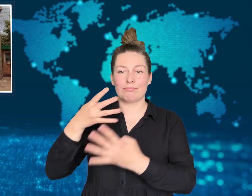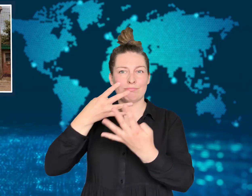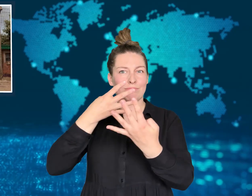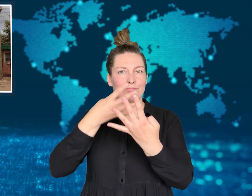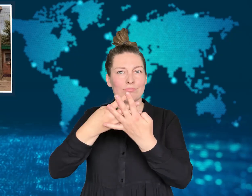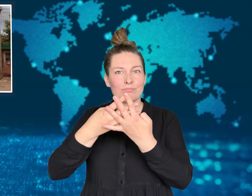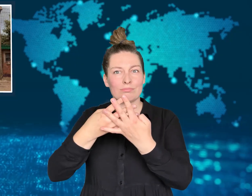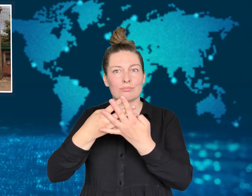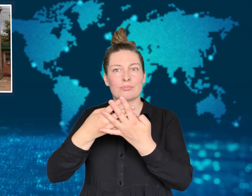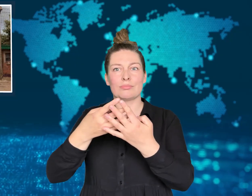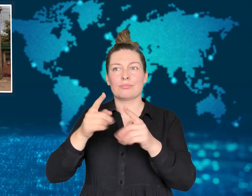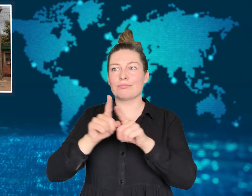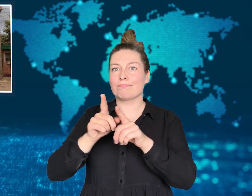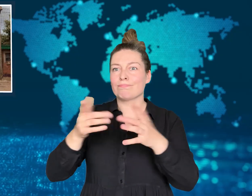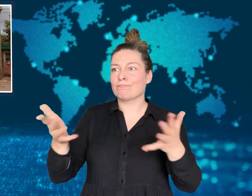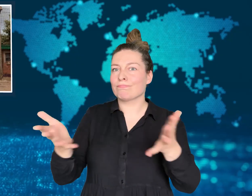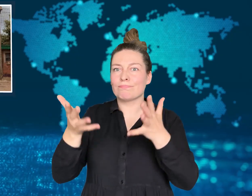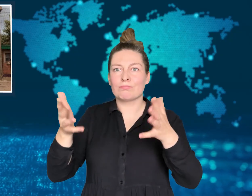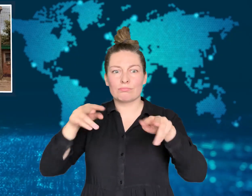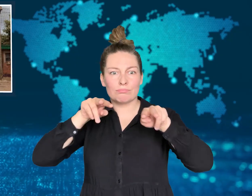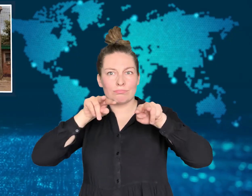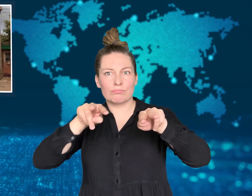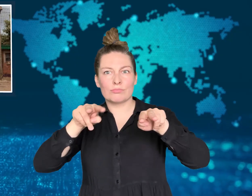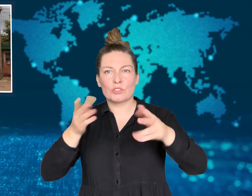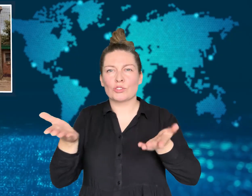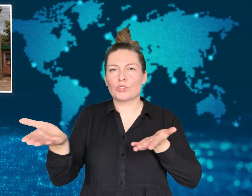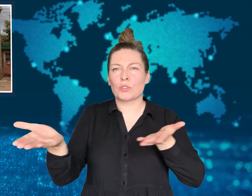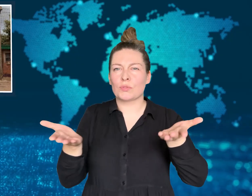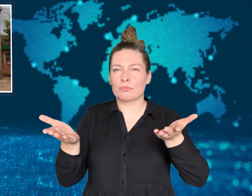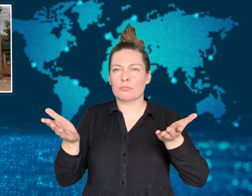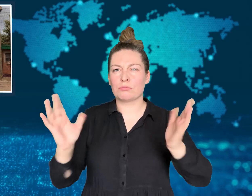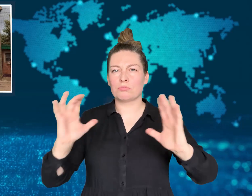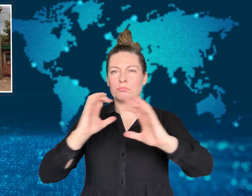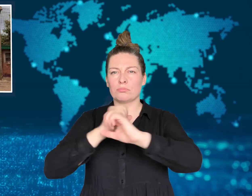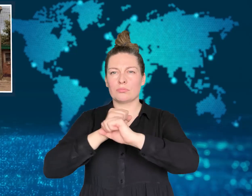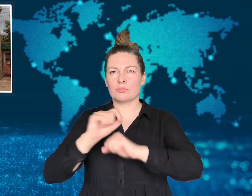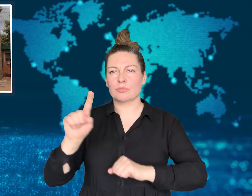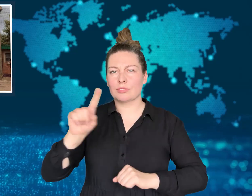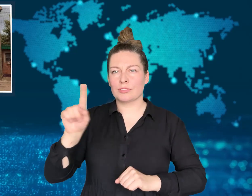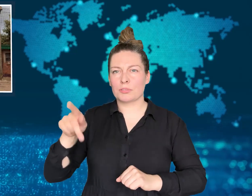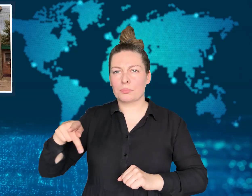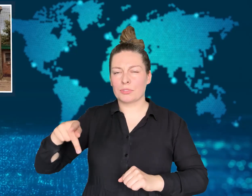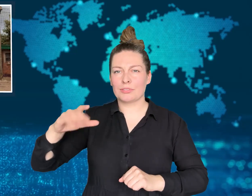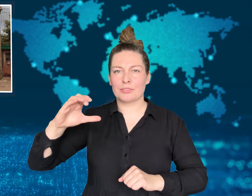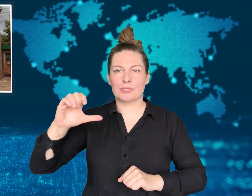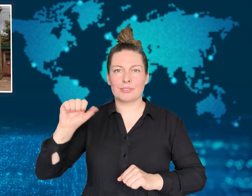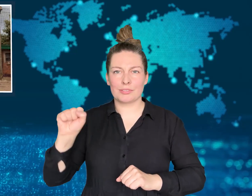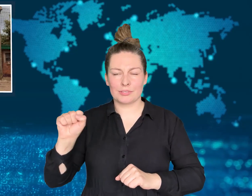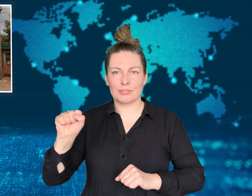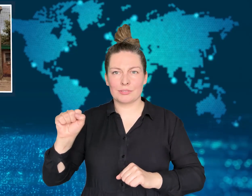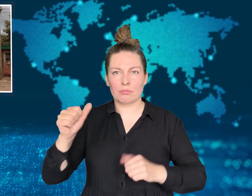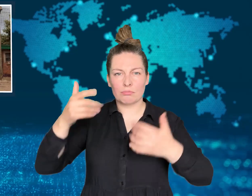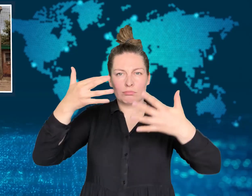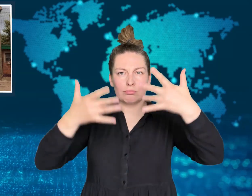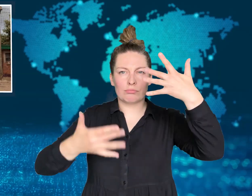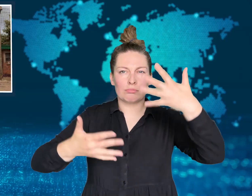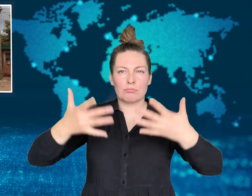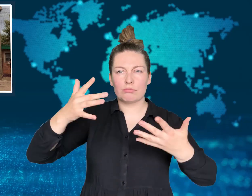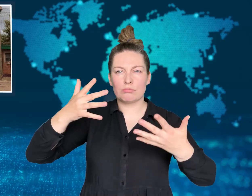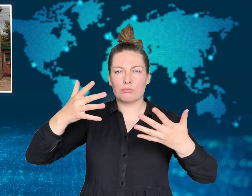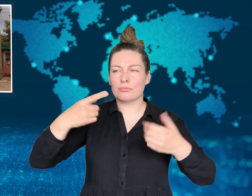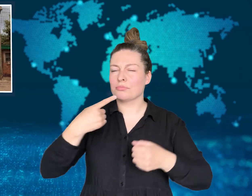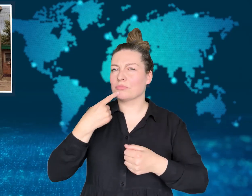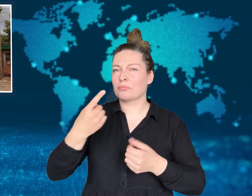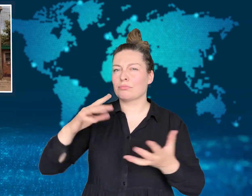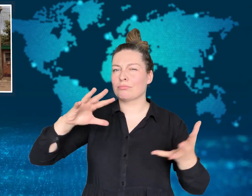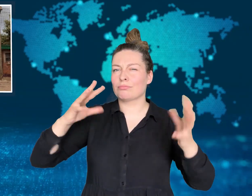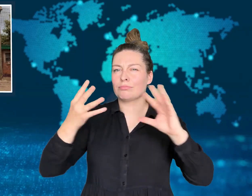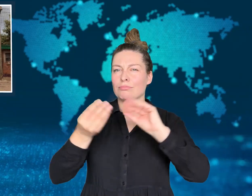This month, prisoners have been released again.